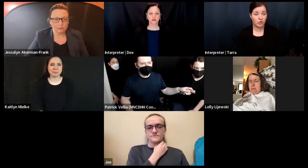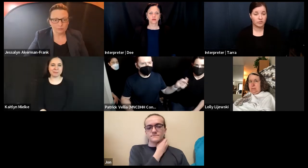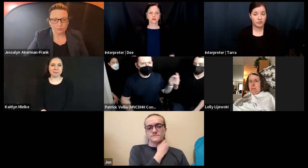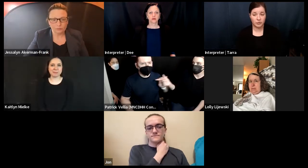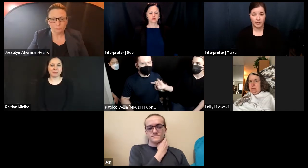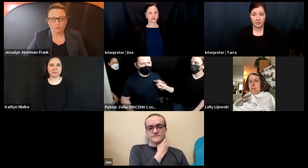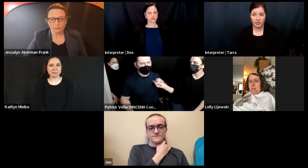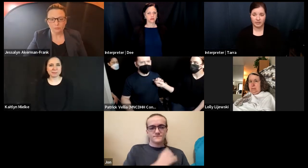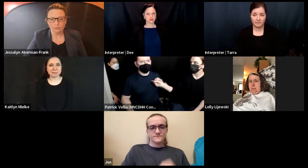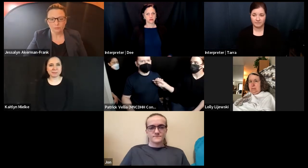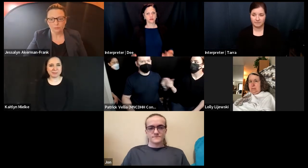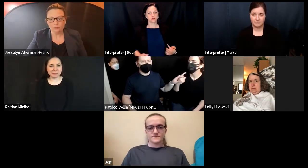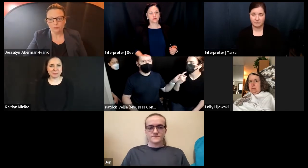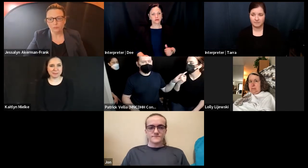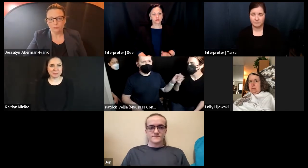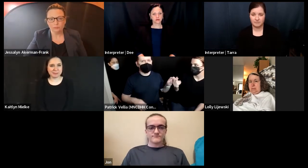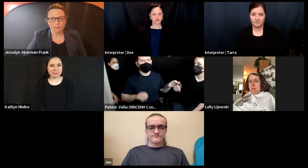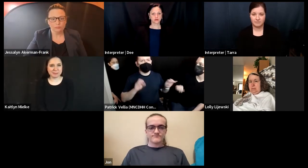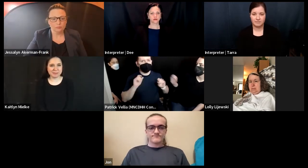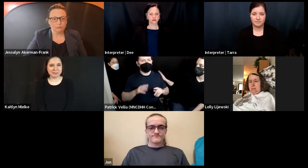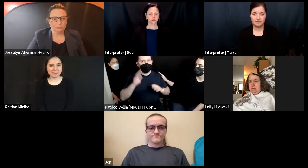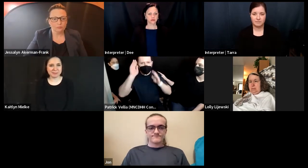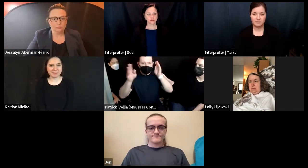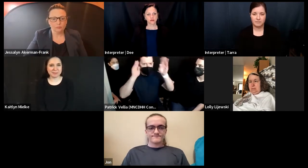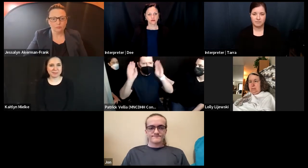Okay. So we have all of the panelists here.